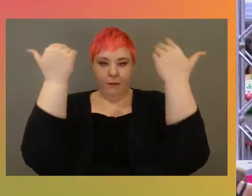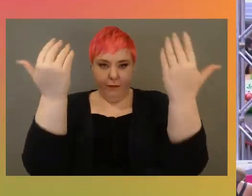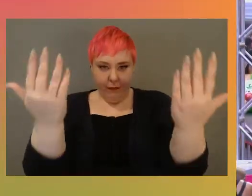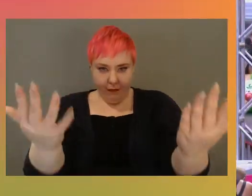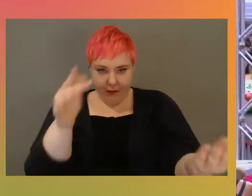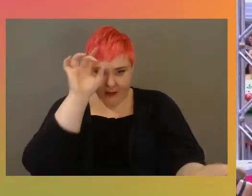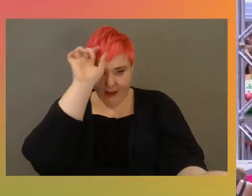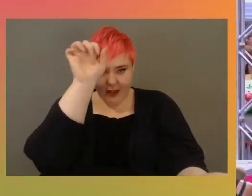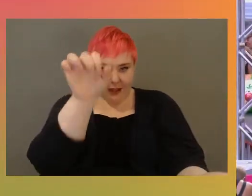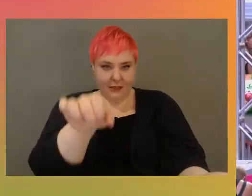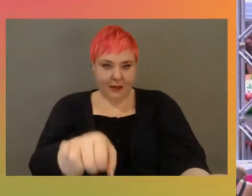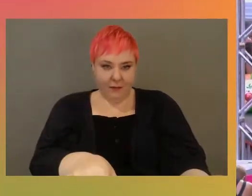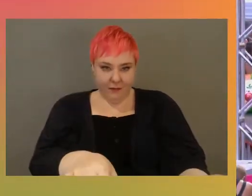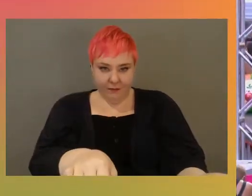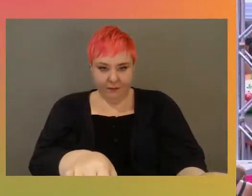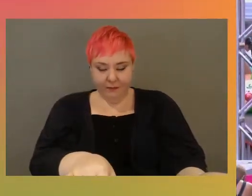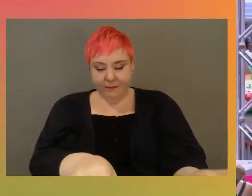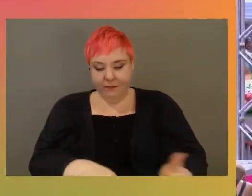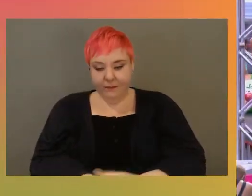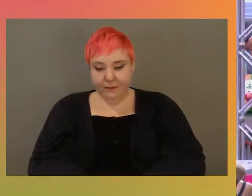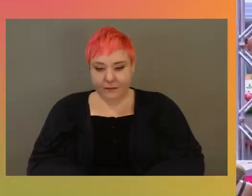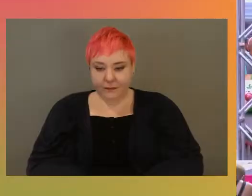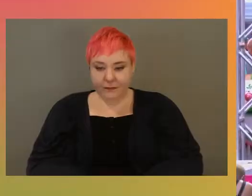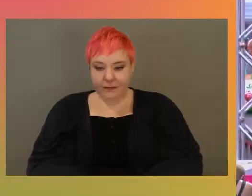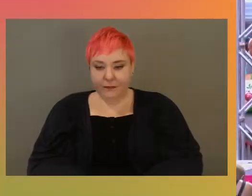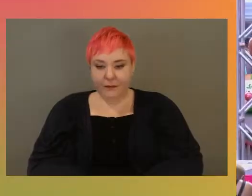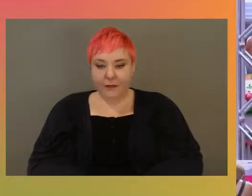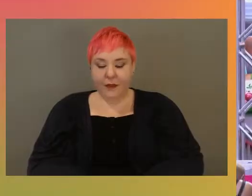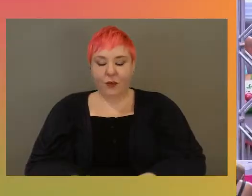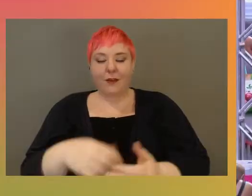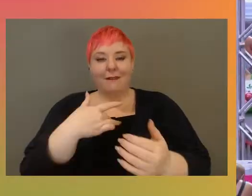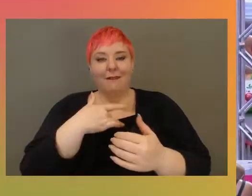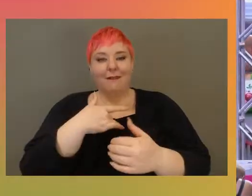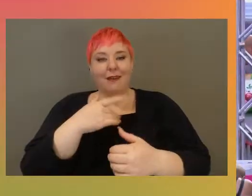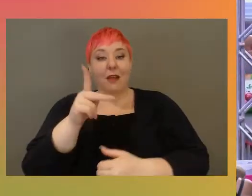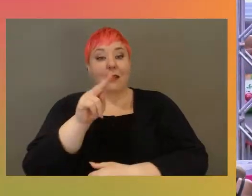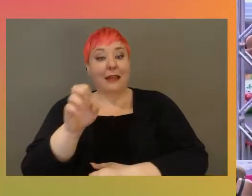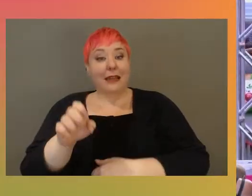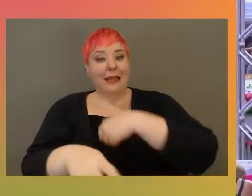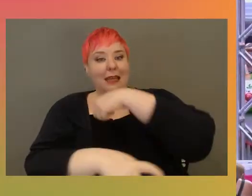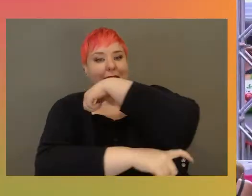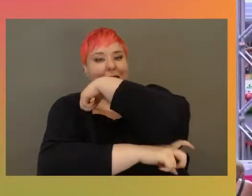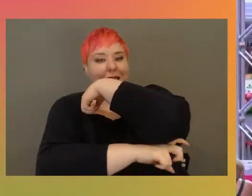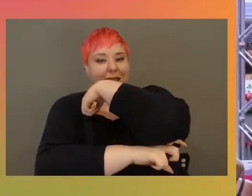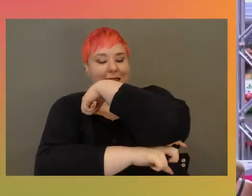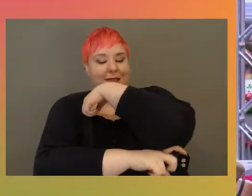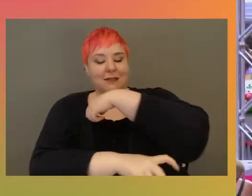AND WAVE, UP AND OVER, PALMS UP.